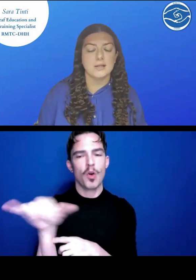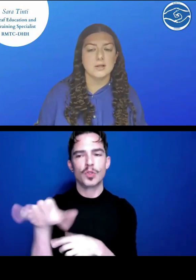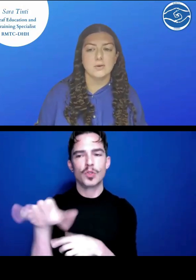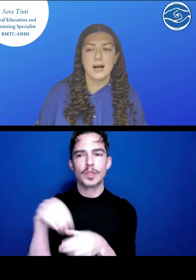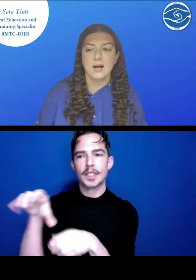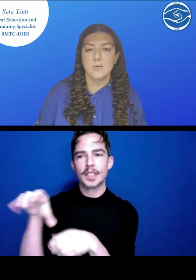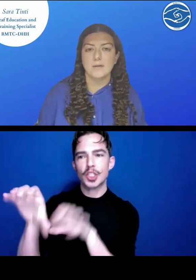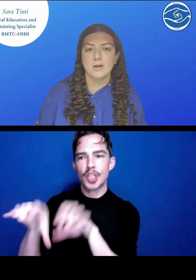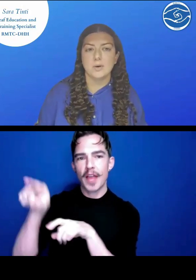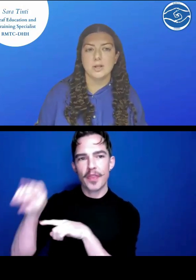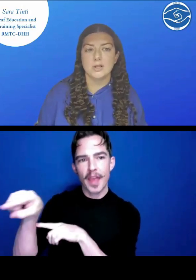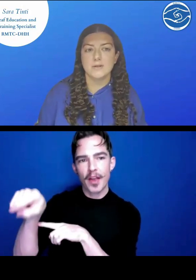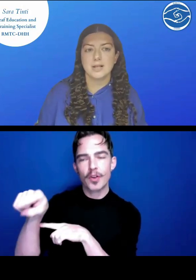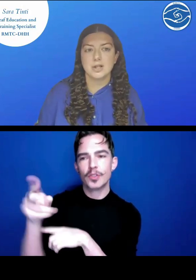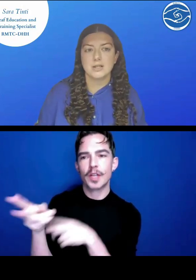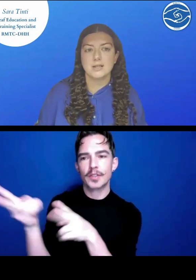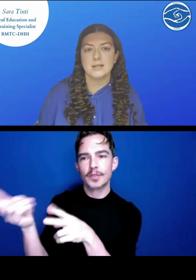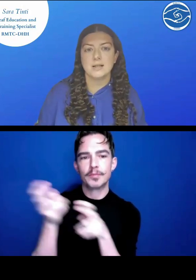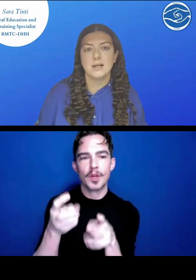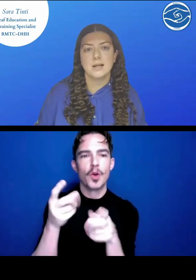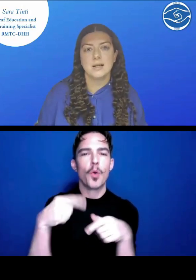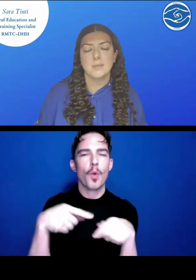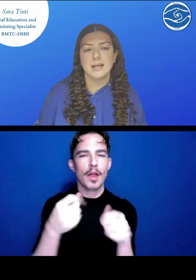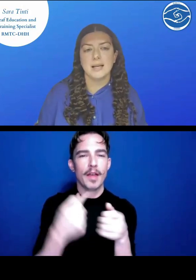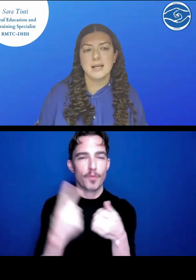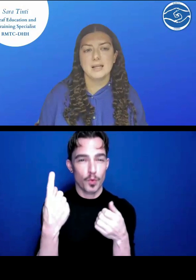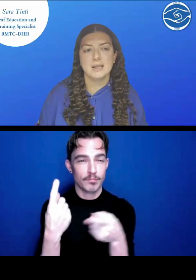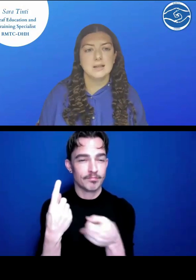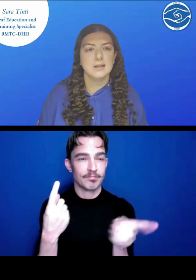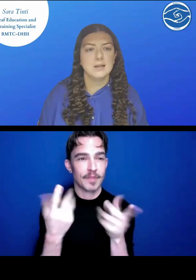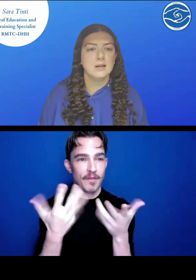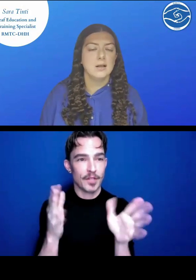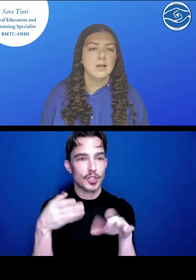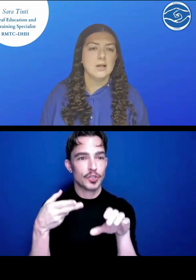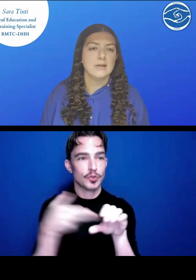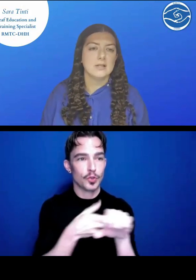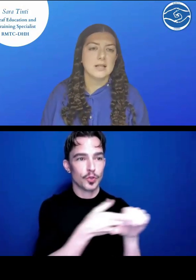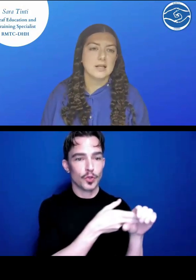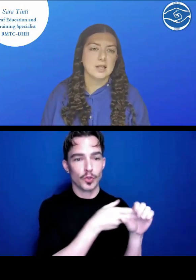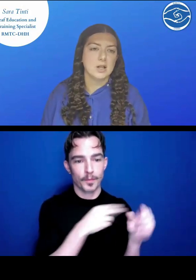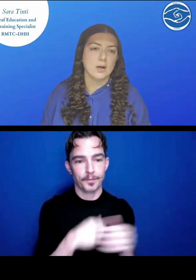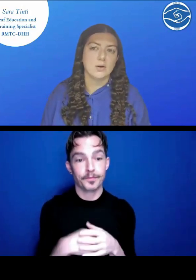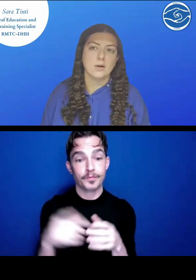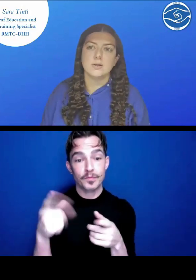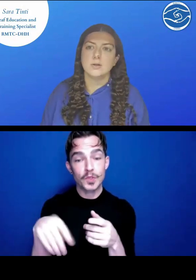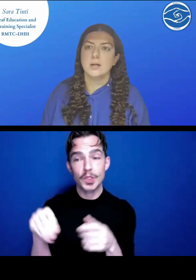you guys to grab while everyone just finishes coming in. You can either scan the QR code on